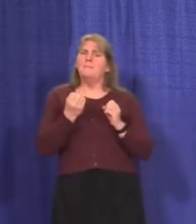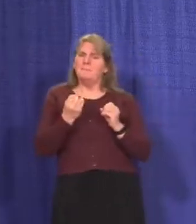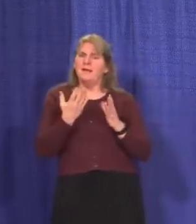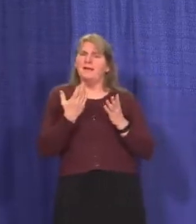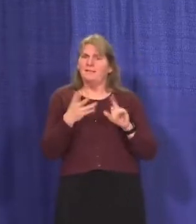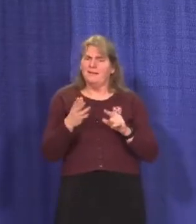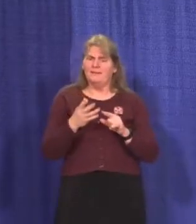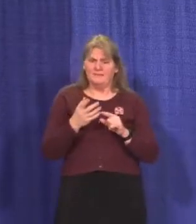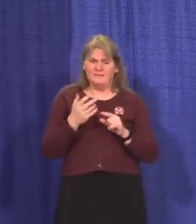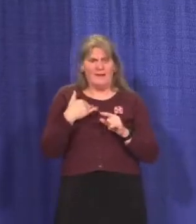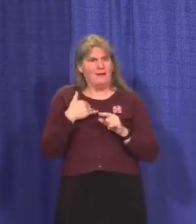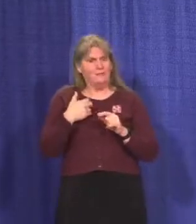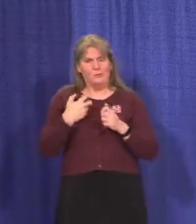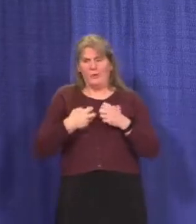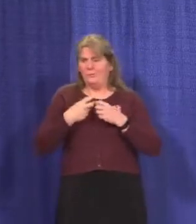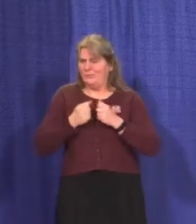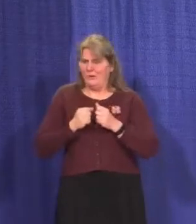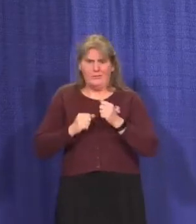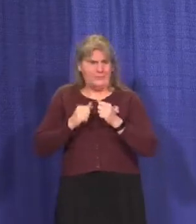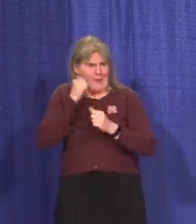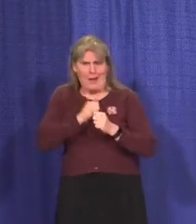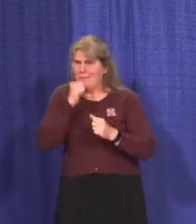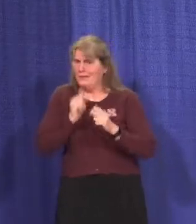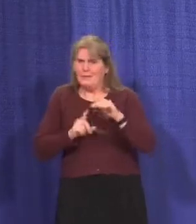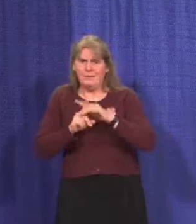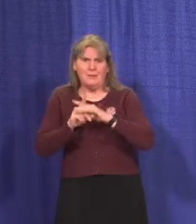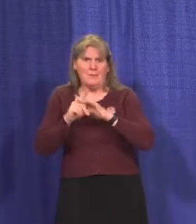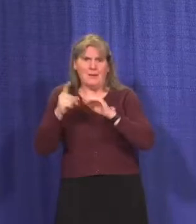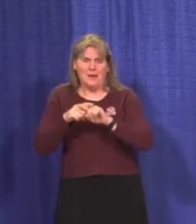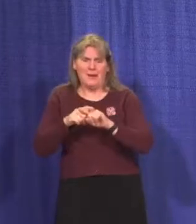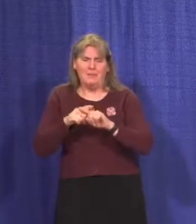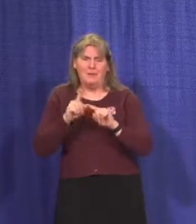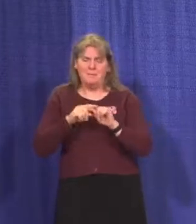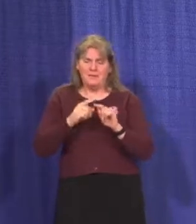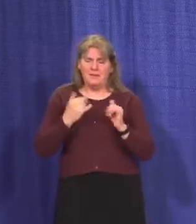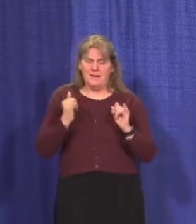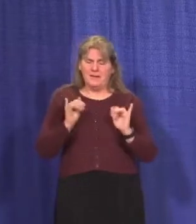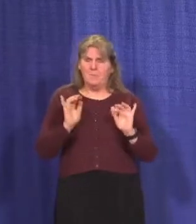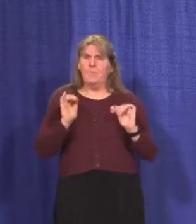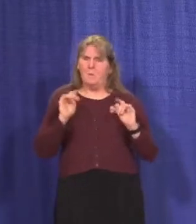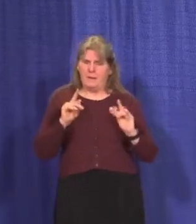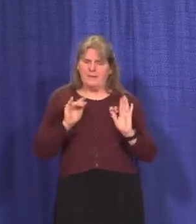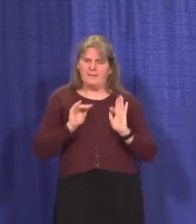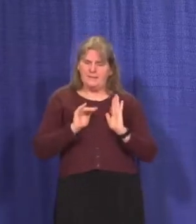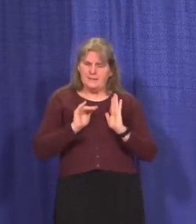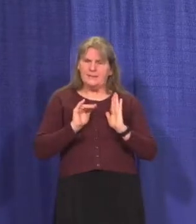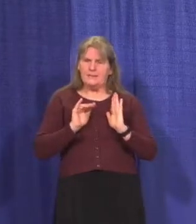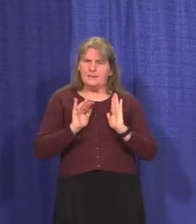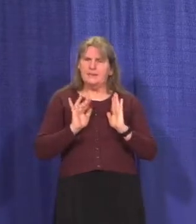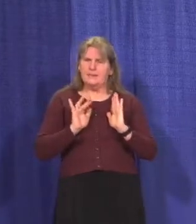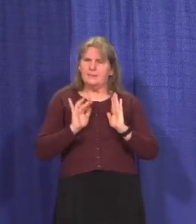are in a stable position. And I think there are others who